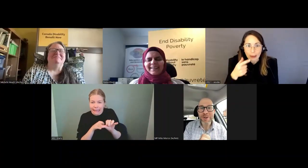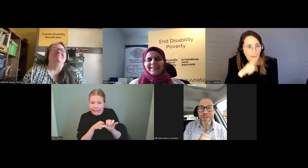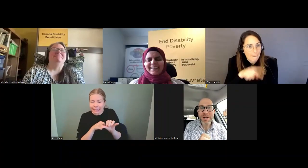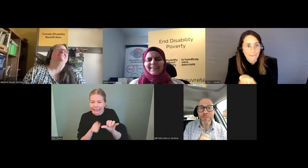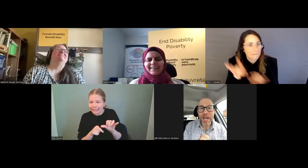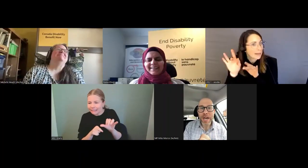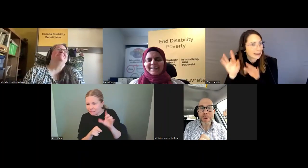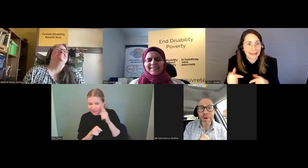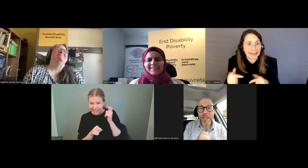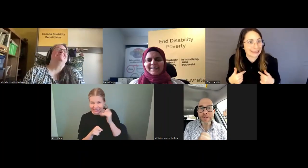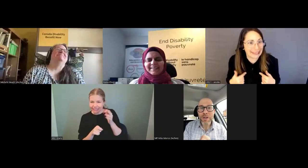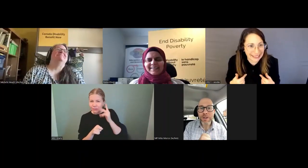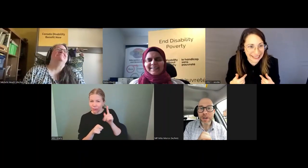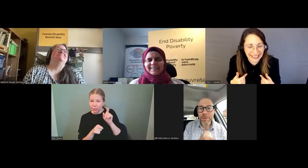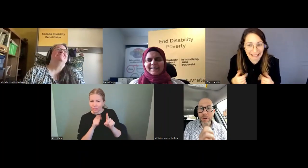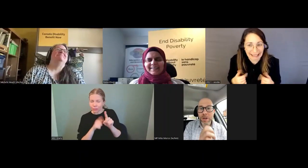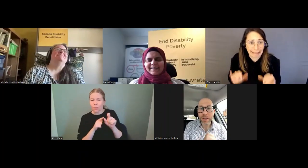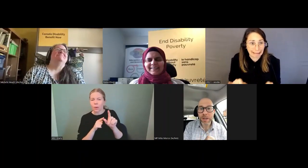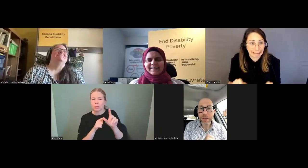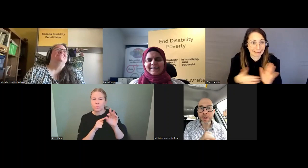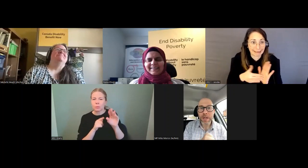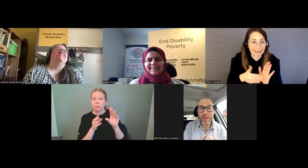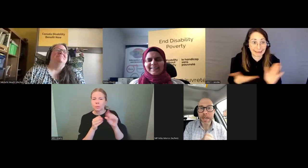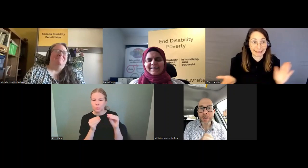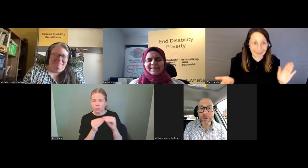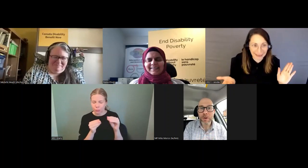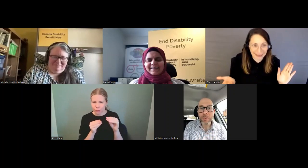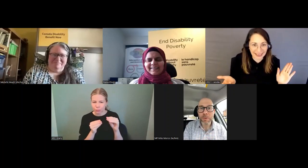I'LL LEAVE YOU TO TALK ABOUT CLAWBACKS BECAUSE IT IS SO IMPORTANT.